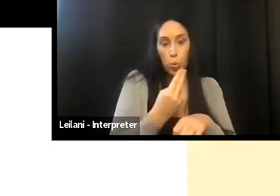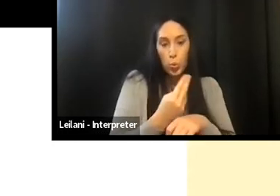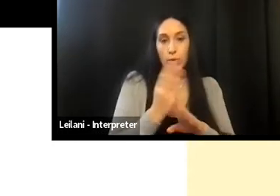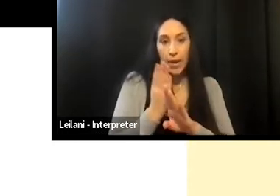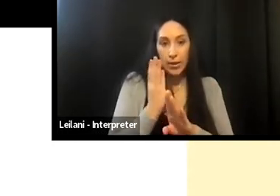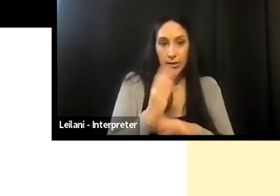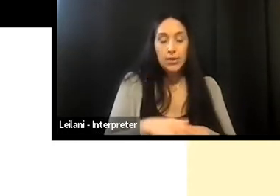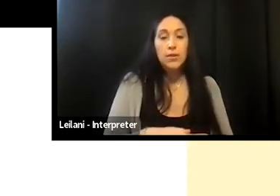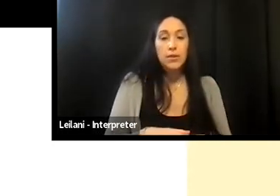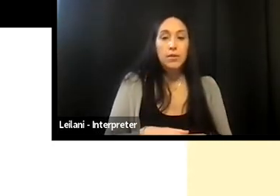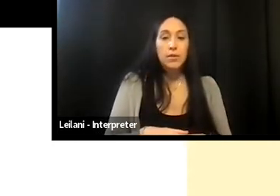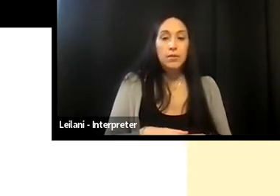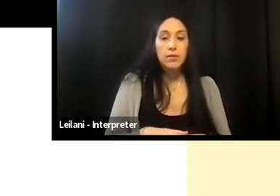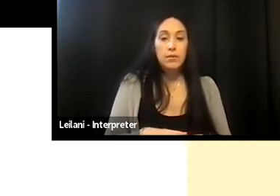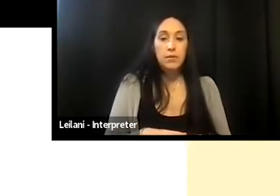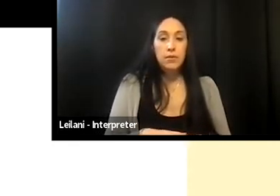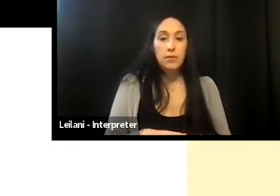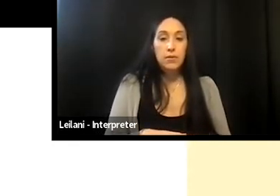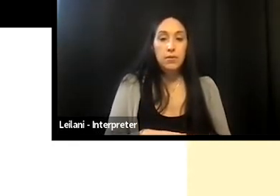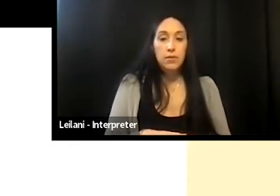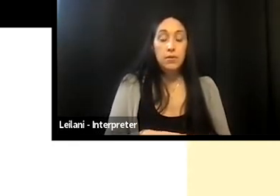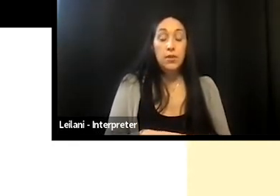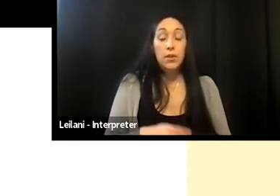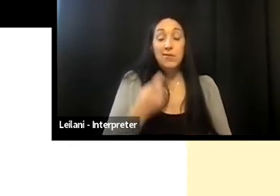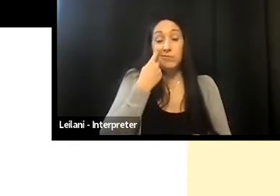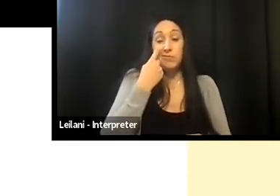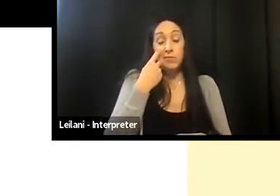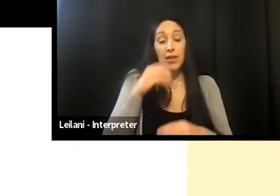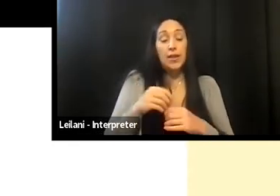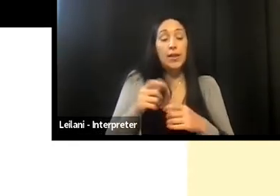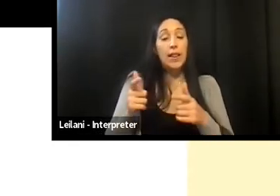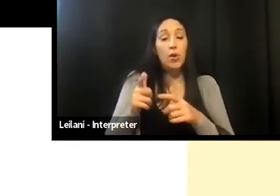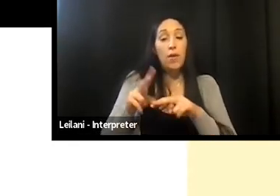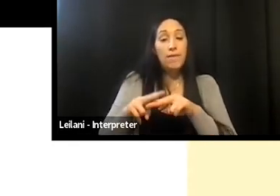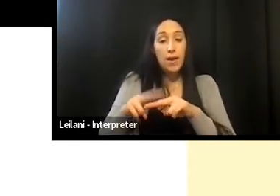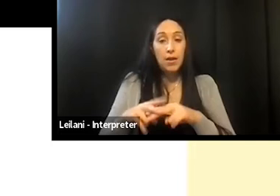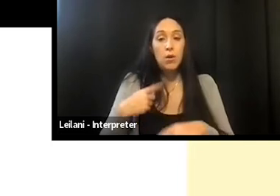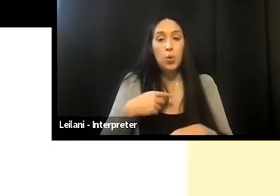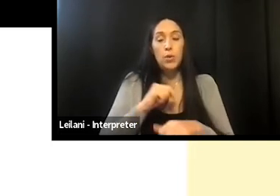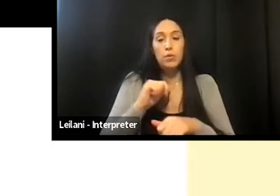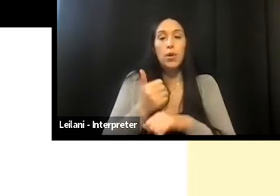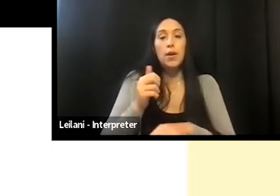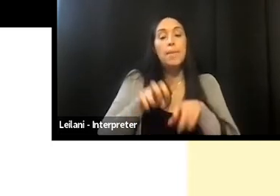in Little Havana is we created benches because we realized a lot of bus stops